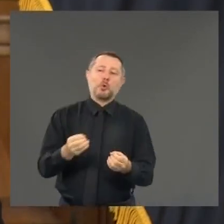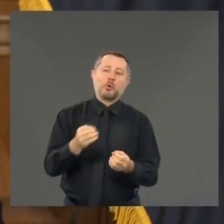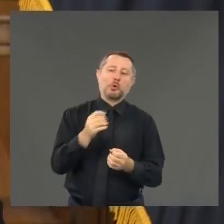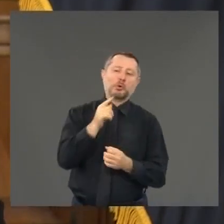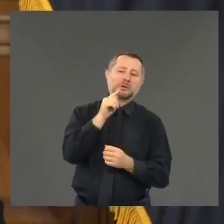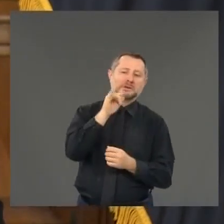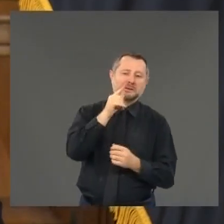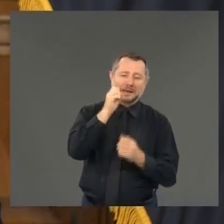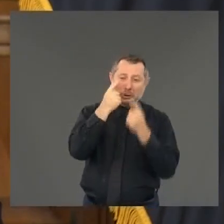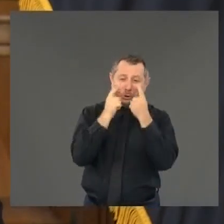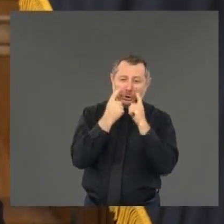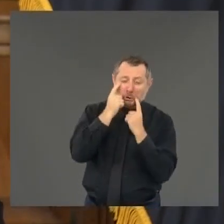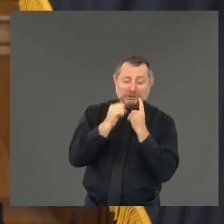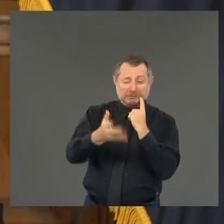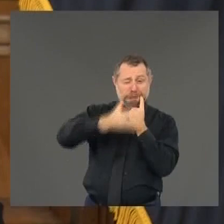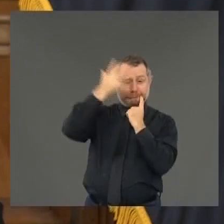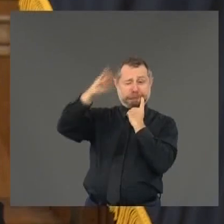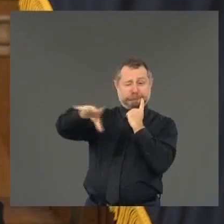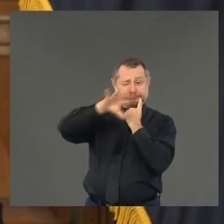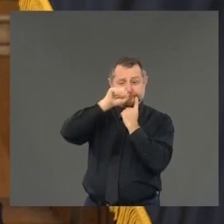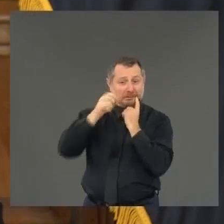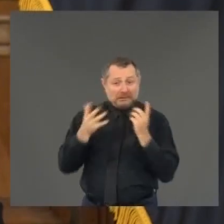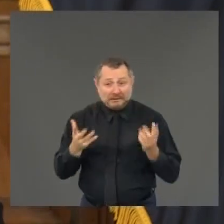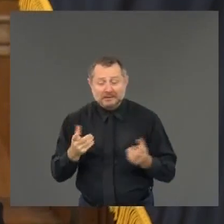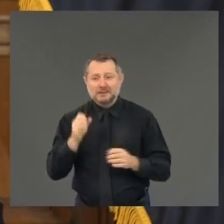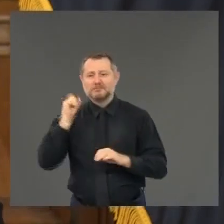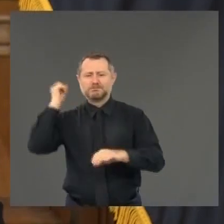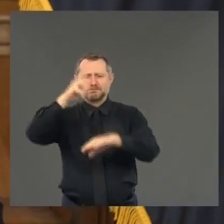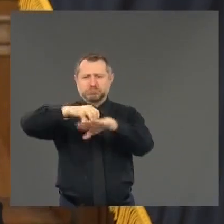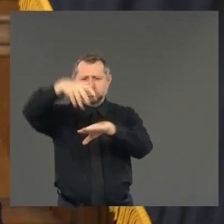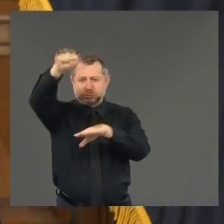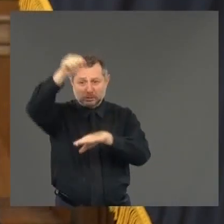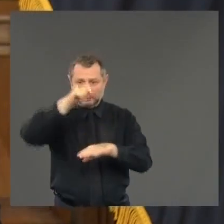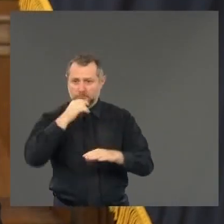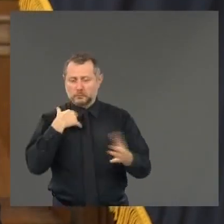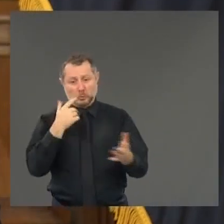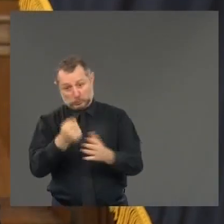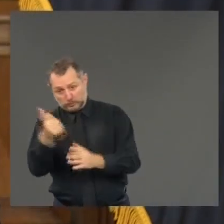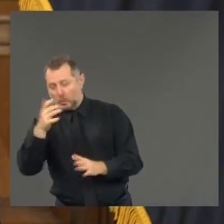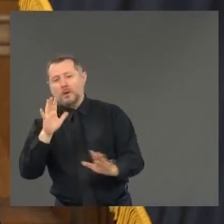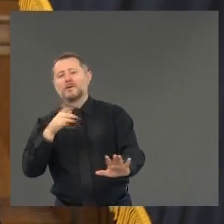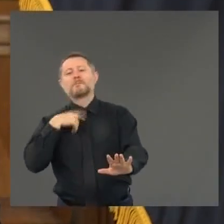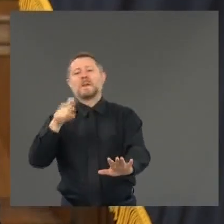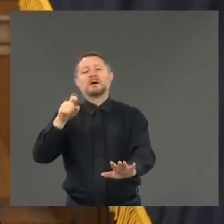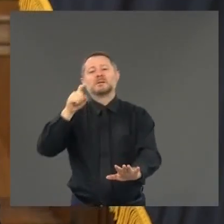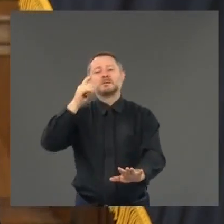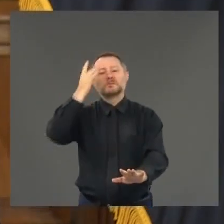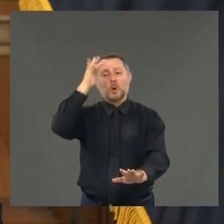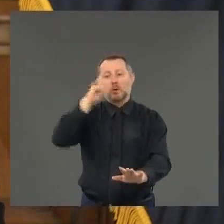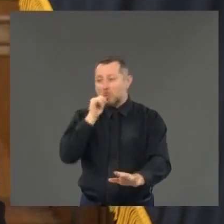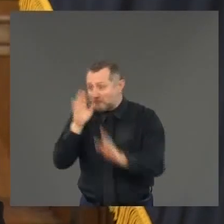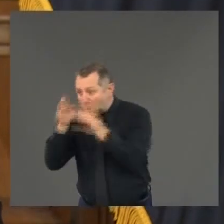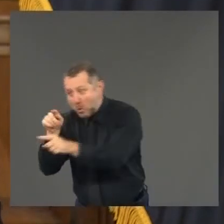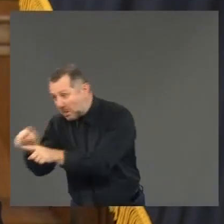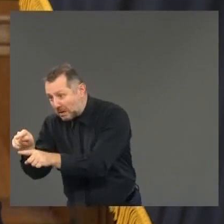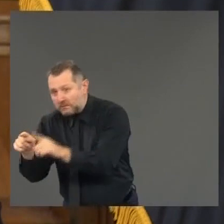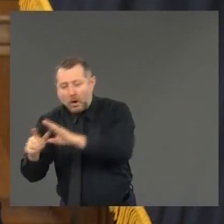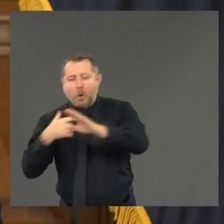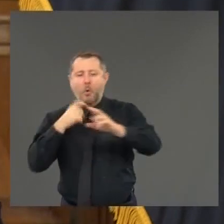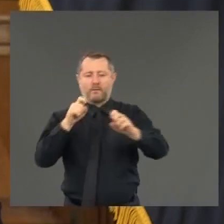I THINK WE SHOULD TAKE THIS FUNCTION AWAY FROM THE POLICE. I THINK THIS.